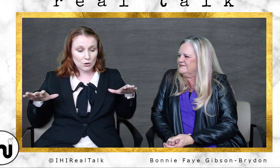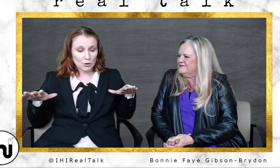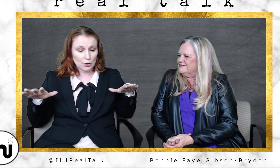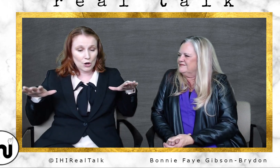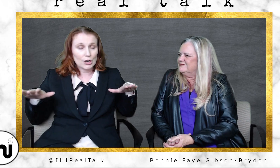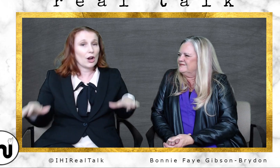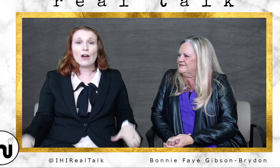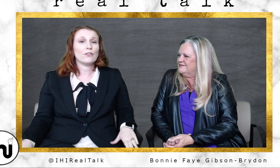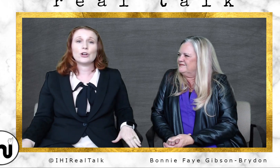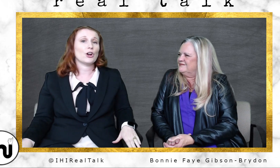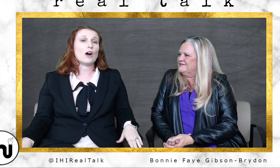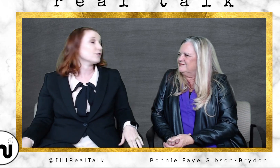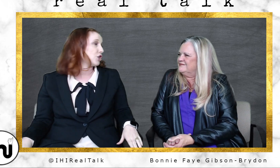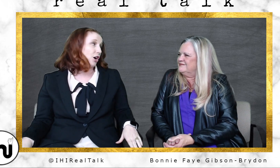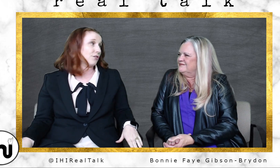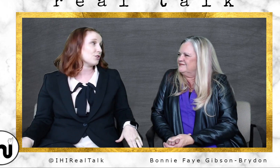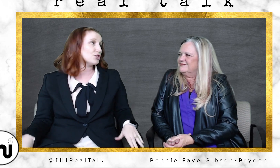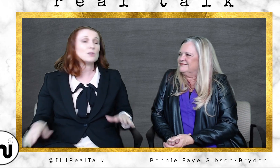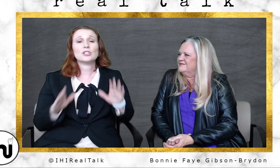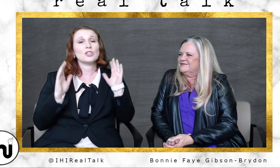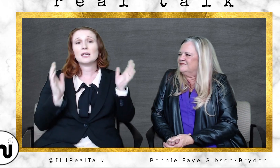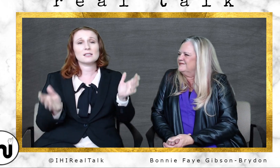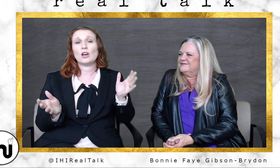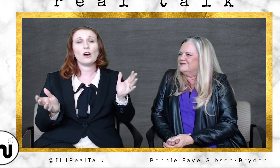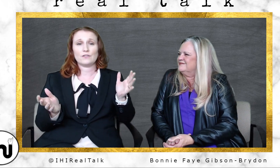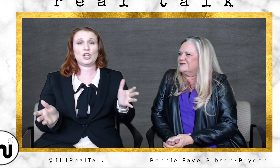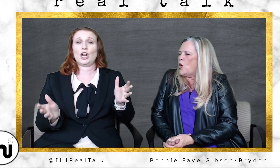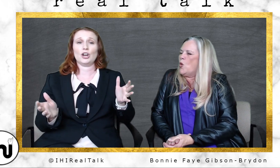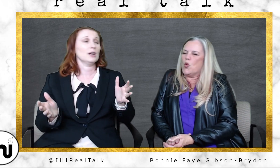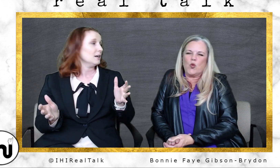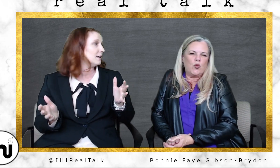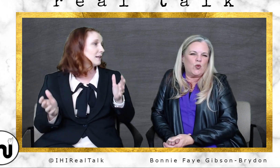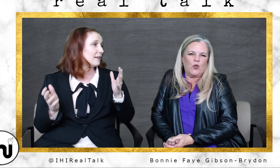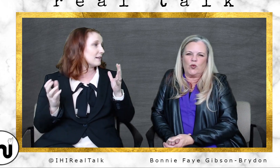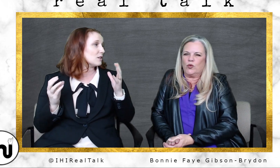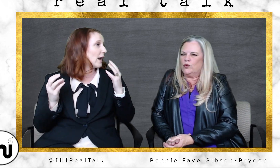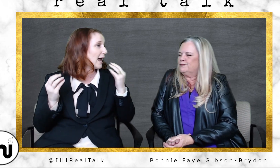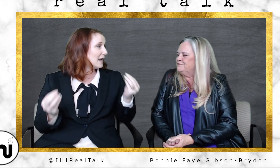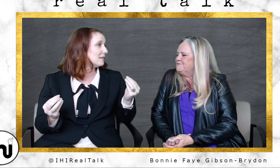not an ever in an off chair. There's no such thing as the off chair. Bonnie: No, no, no... Desirée: I hate that.